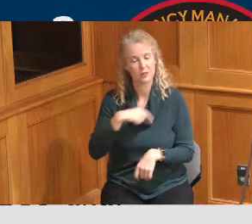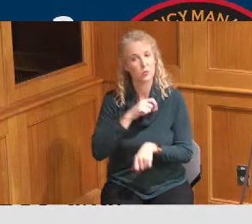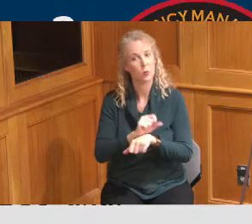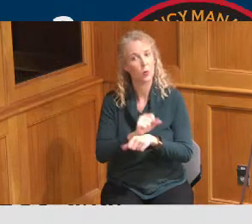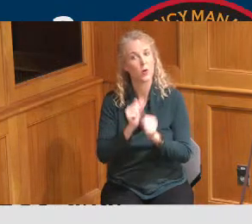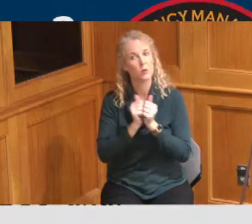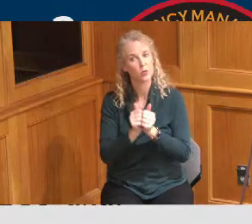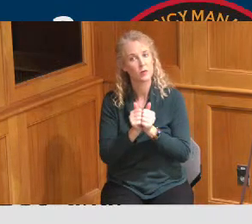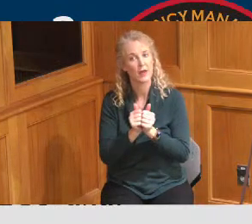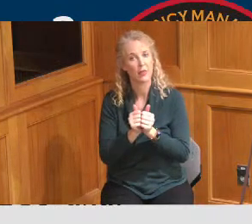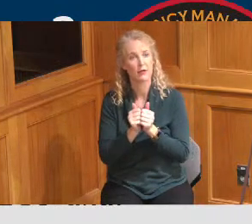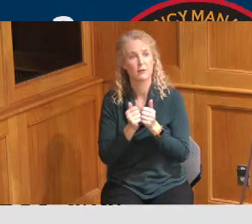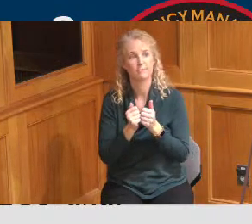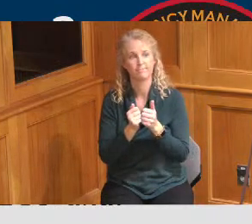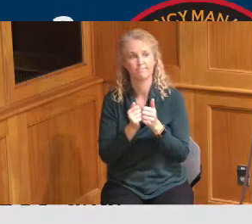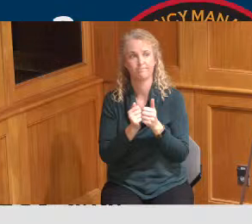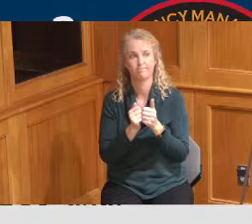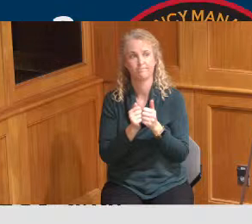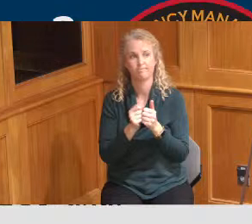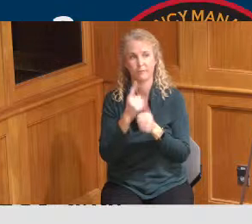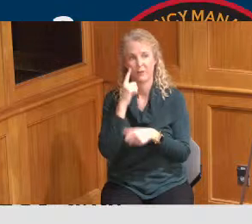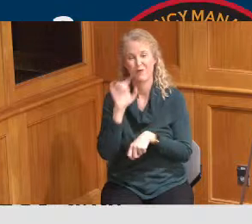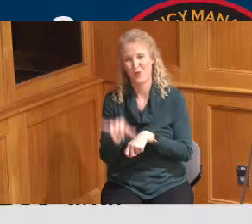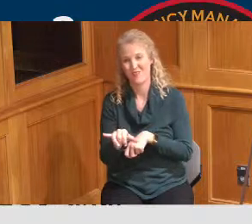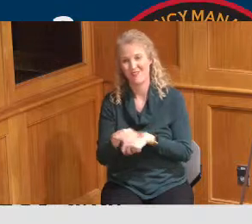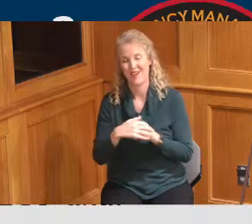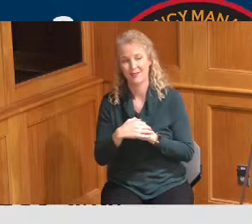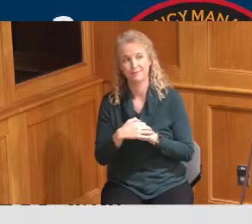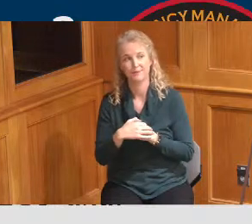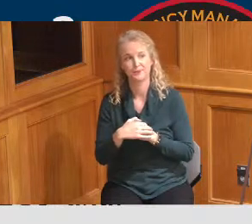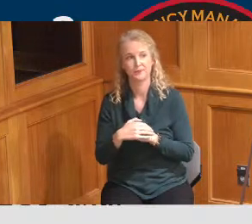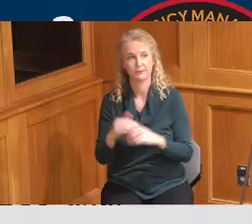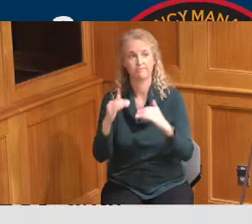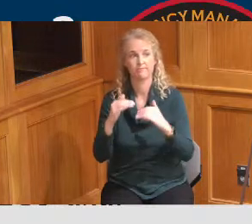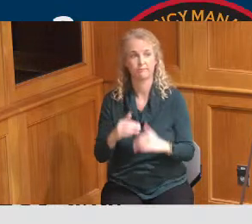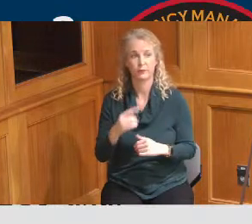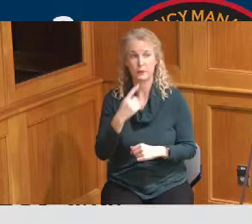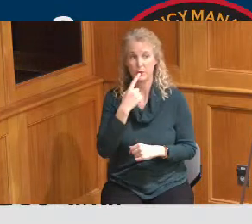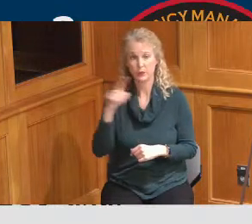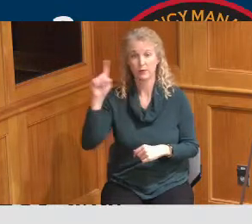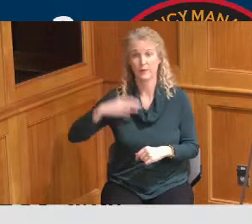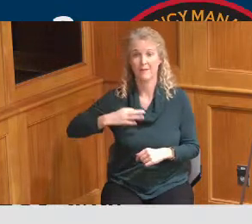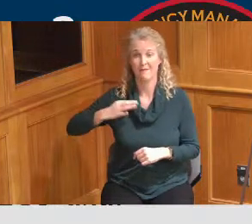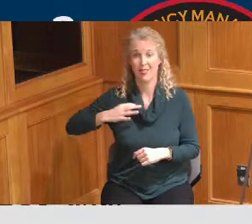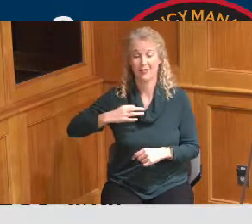the the Corner's office on that plan spontaneous volunteer management plan so everybody wants to